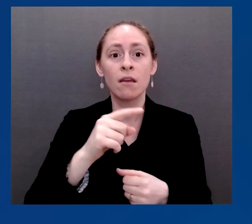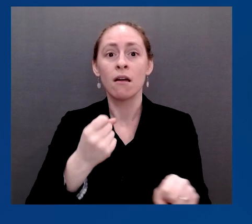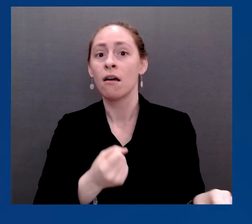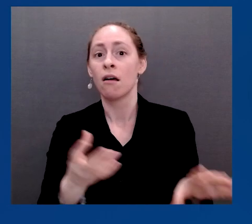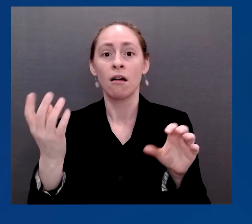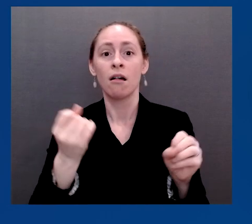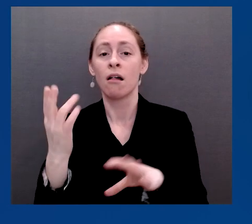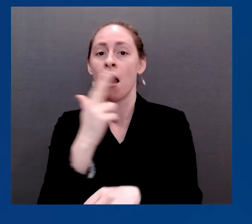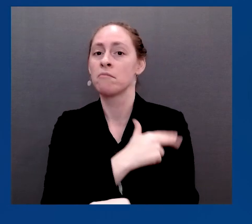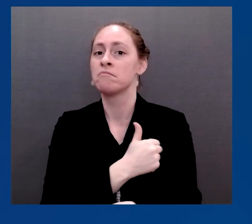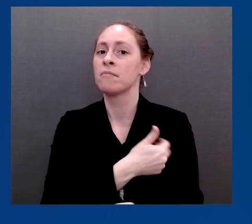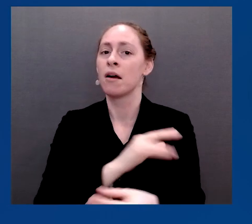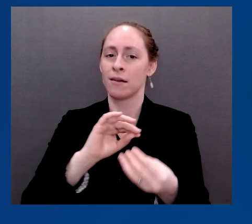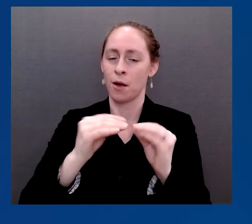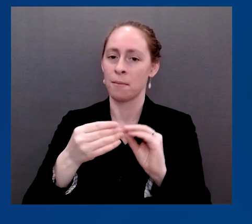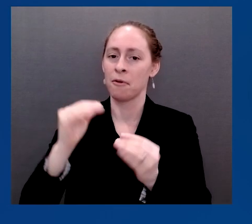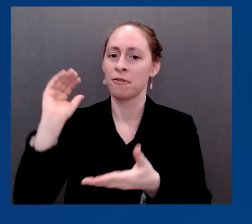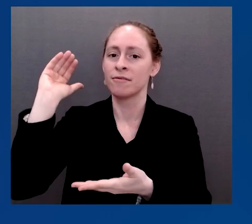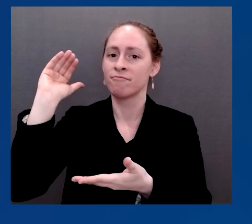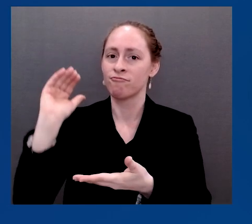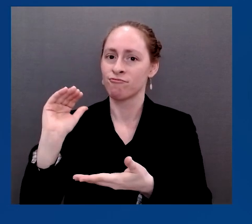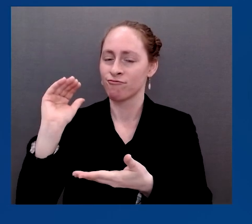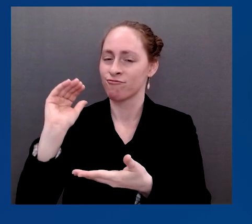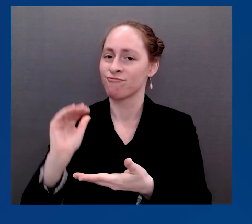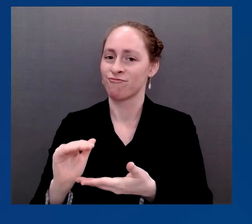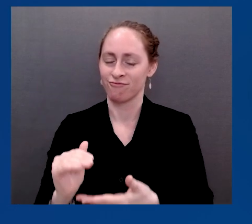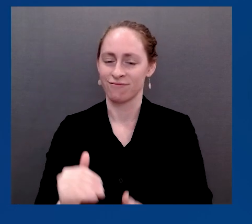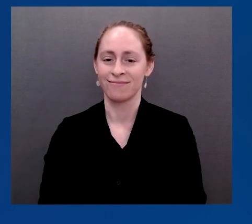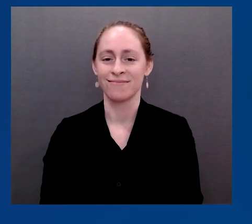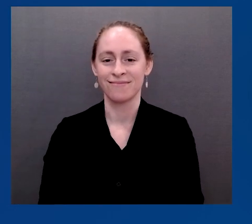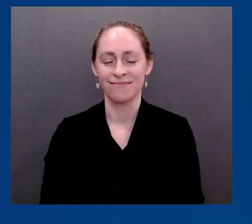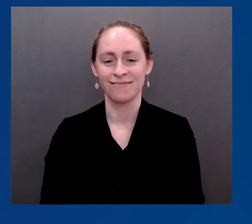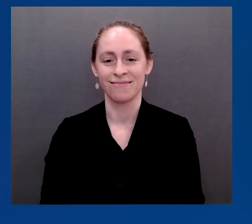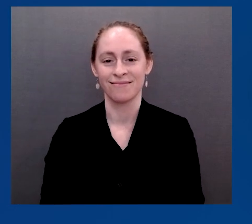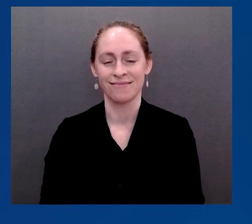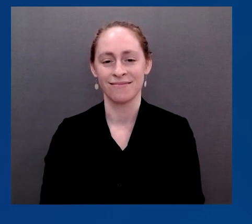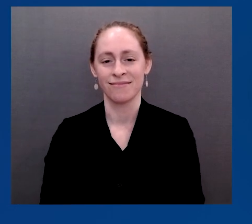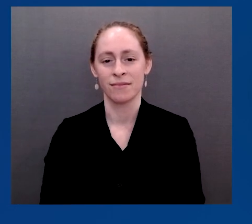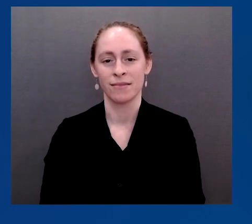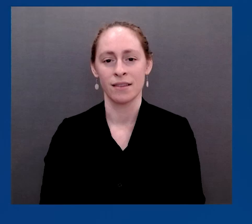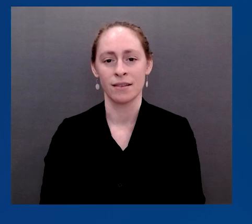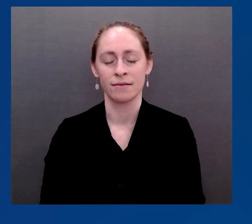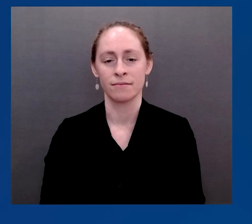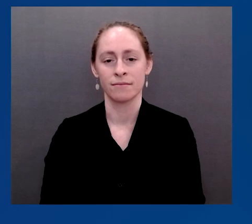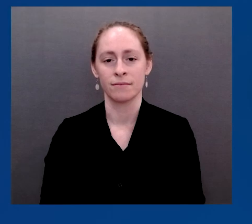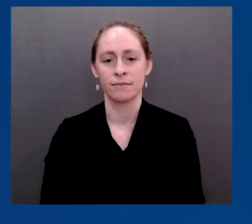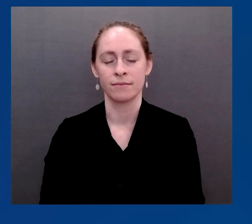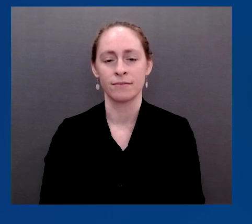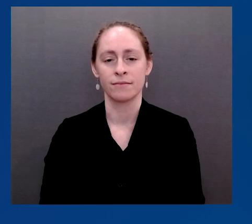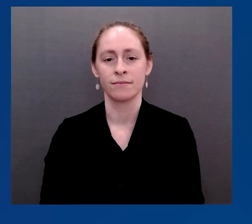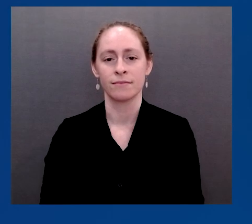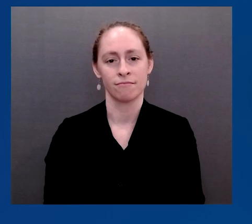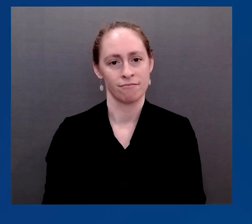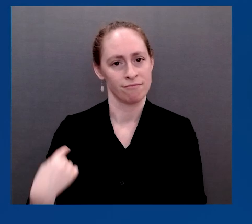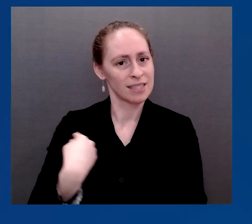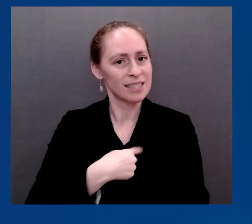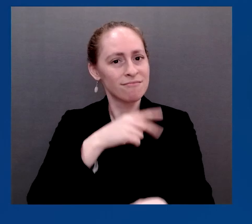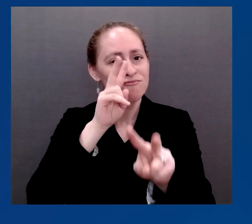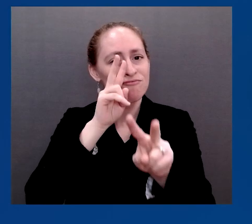a time when COVID won't be a constant crisis but rather will be something we can protect against and treat.